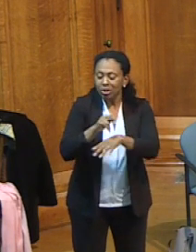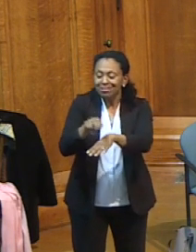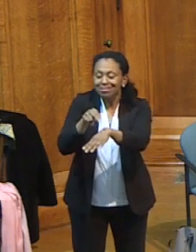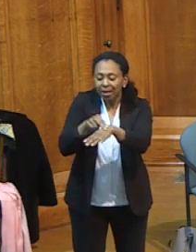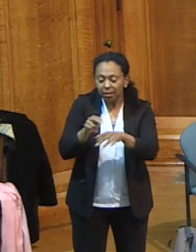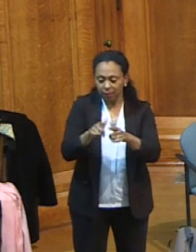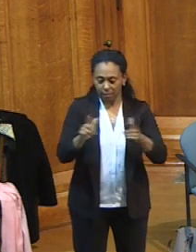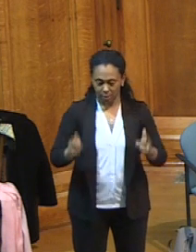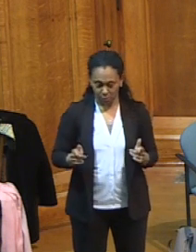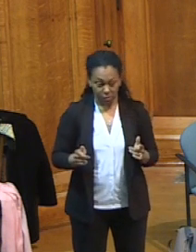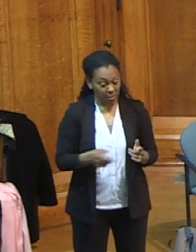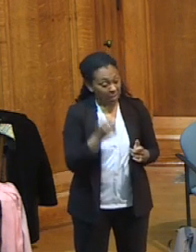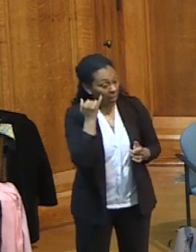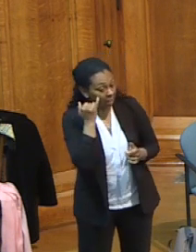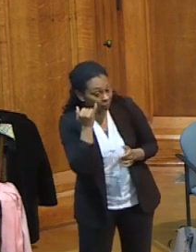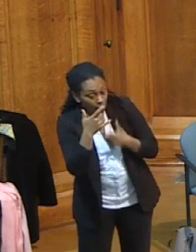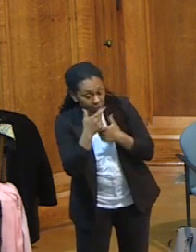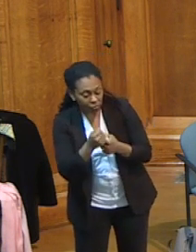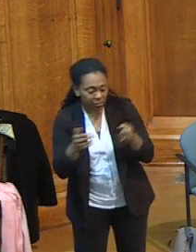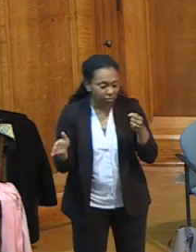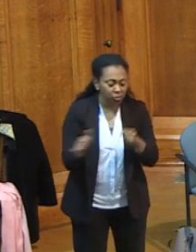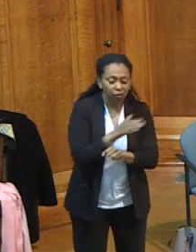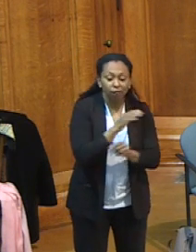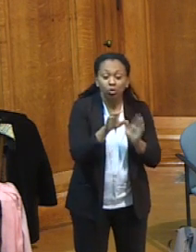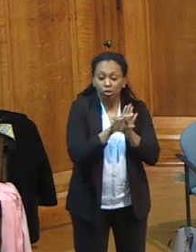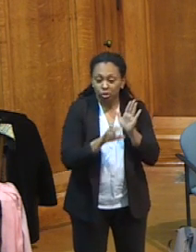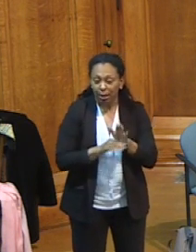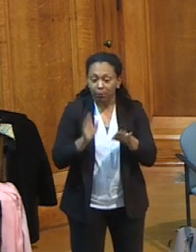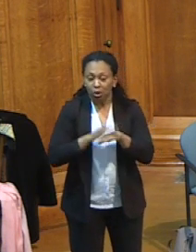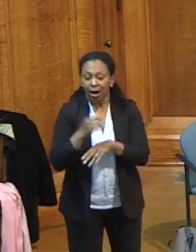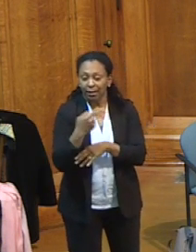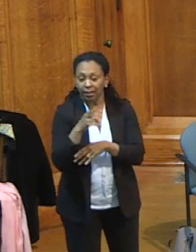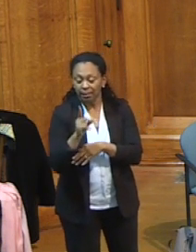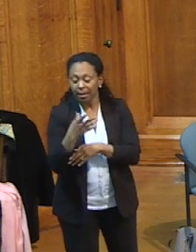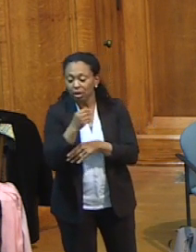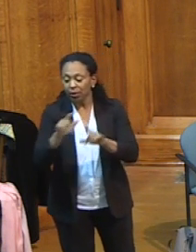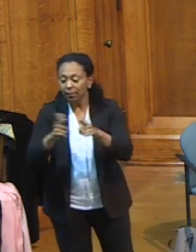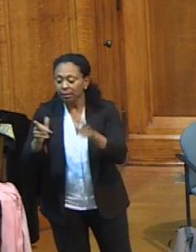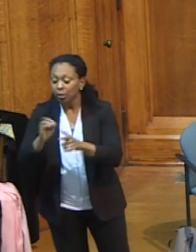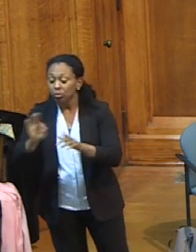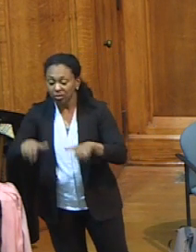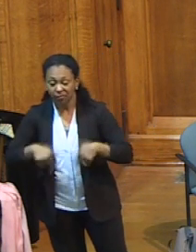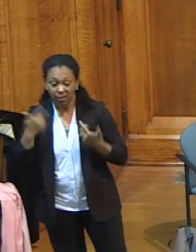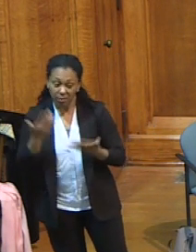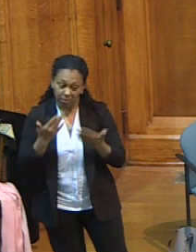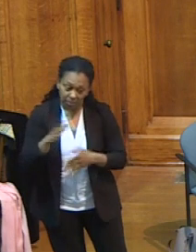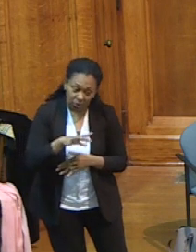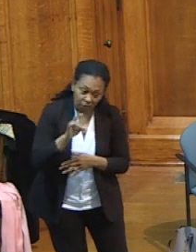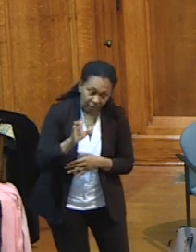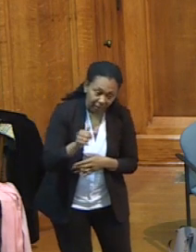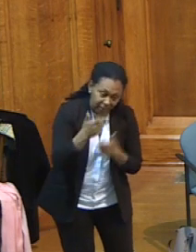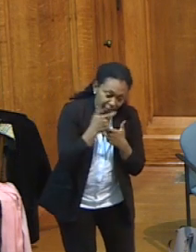Those who are interested, there's a full chapter on Helen in the Language of Light and you all may find it interesting. Thank you.